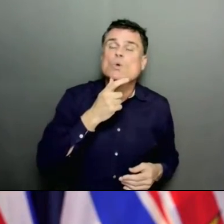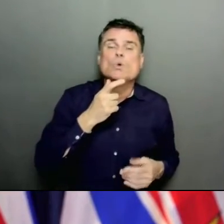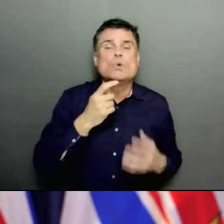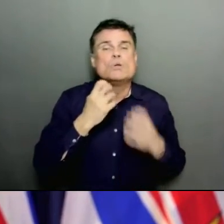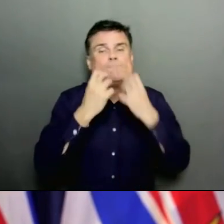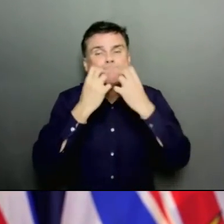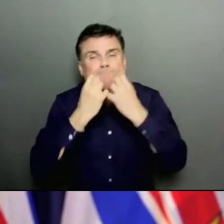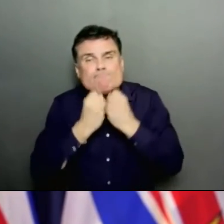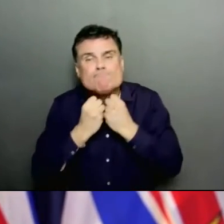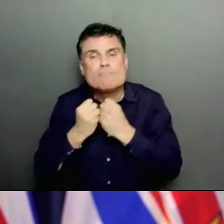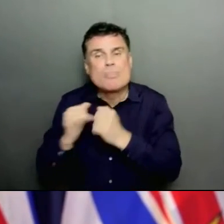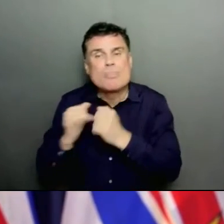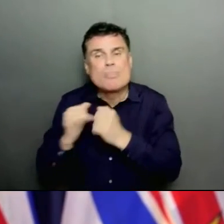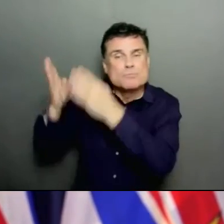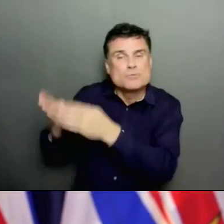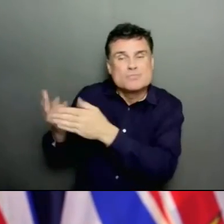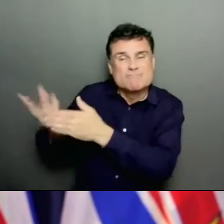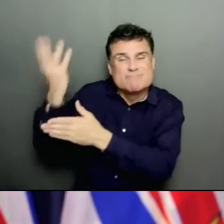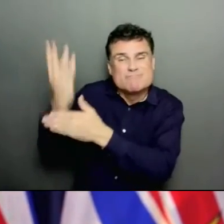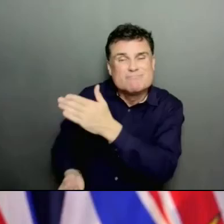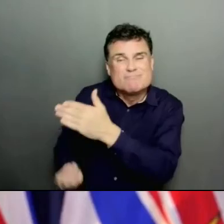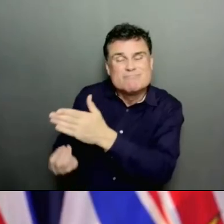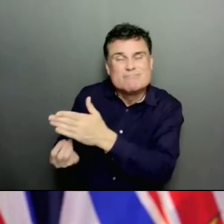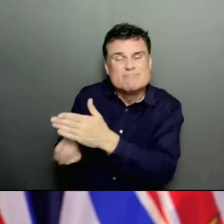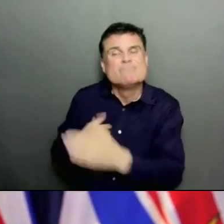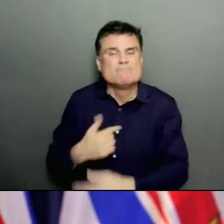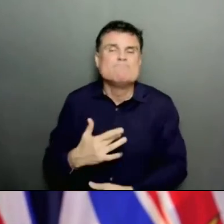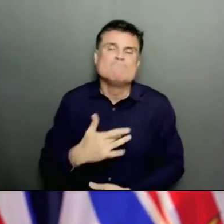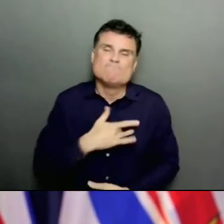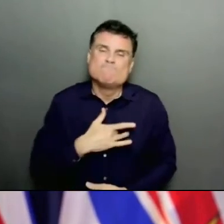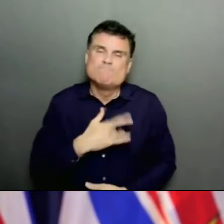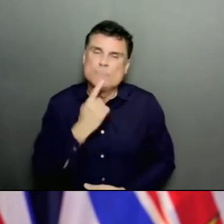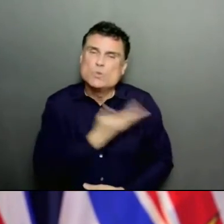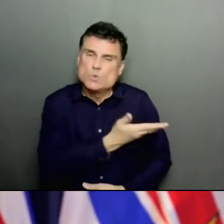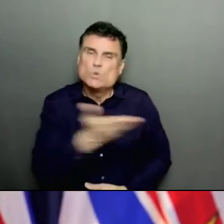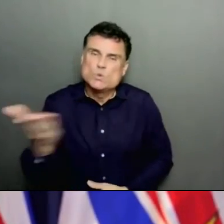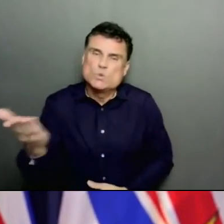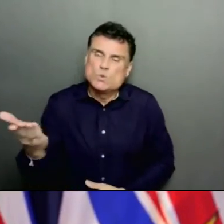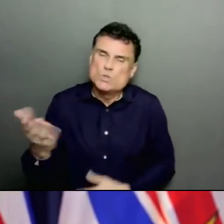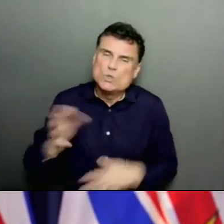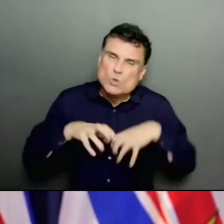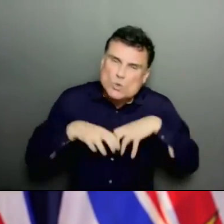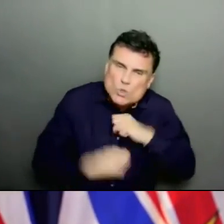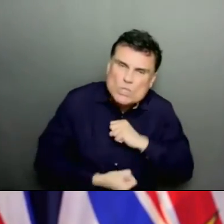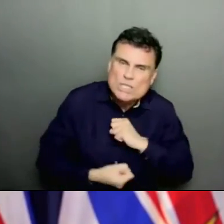time for public health. As Dr Henry has said, 9,137 active